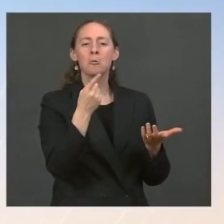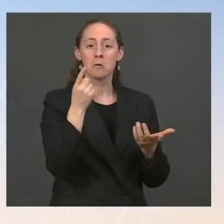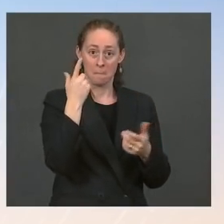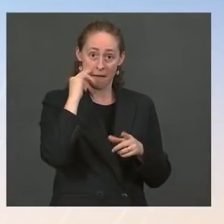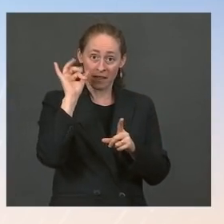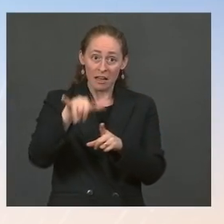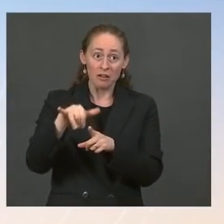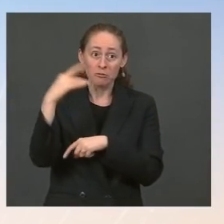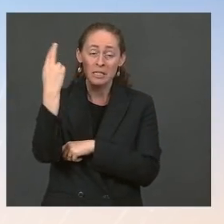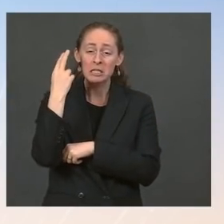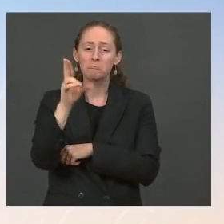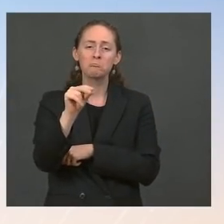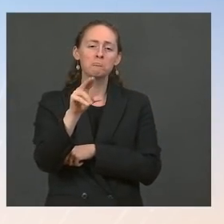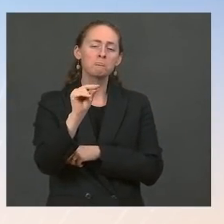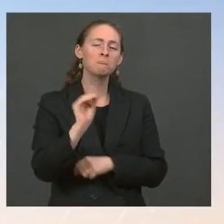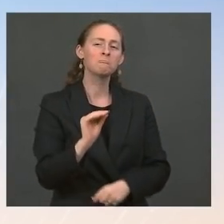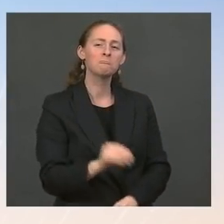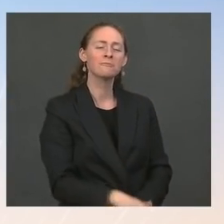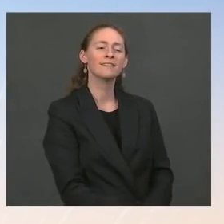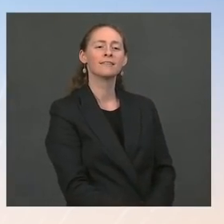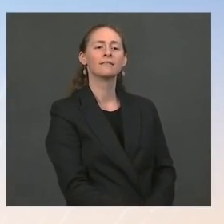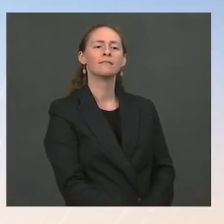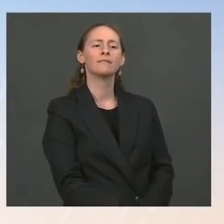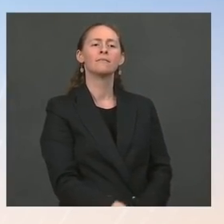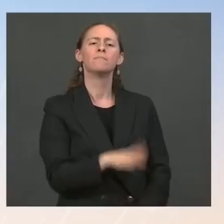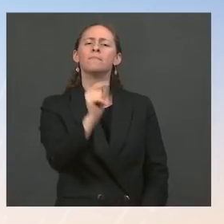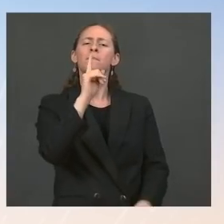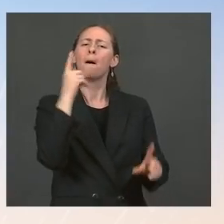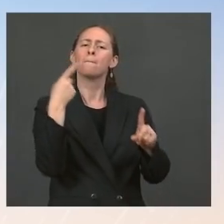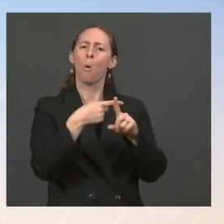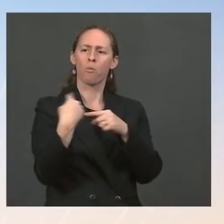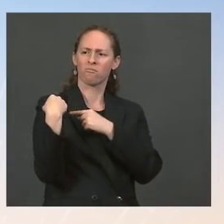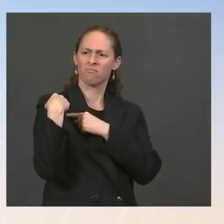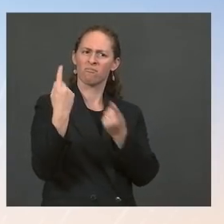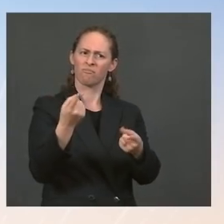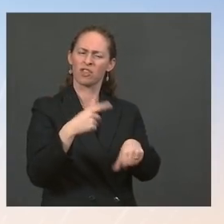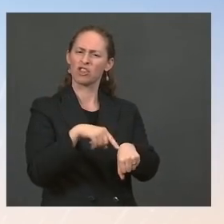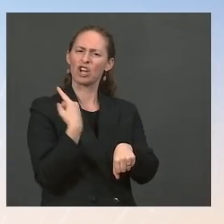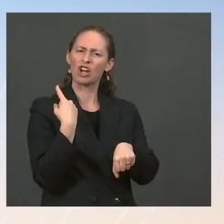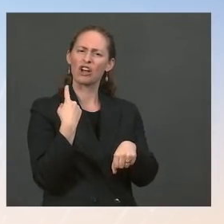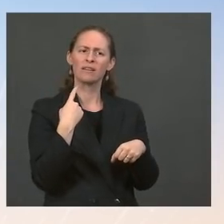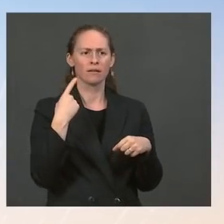But it is also true that we have been at this for some time. The President proposed these plans back in the spring.